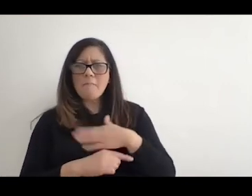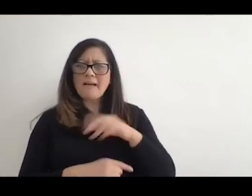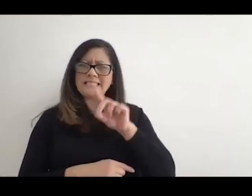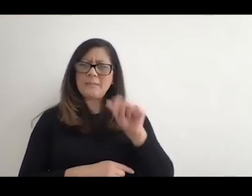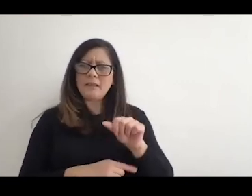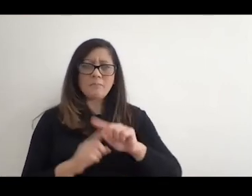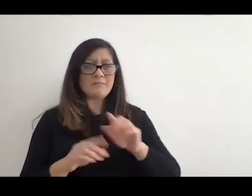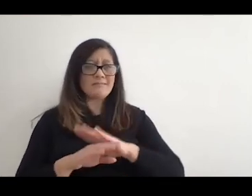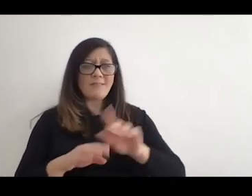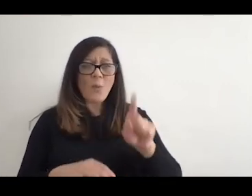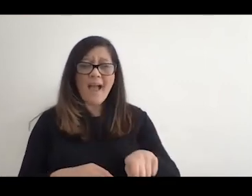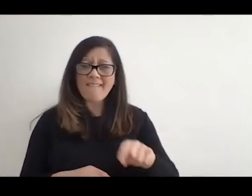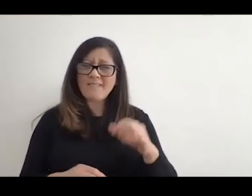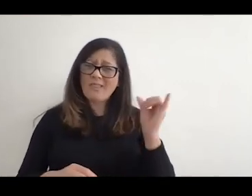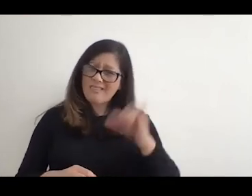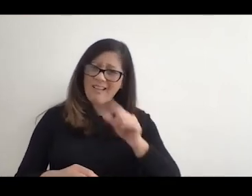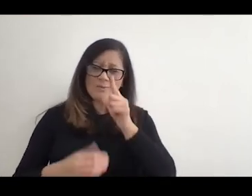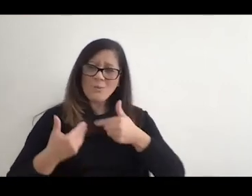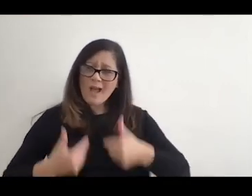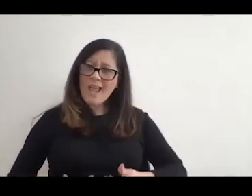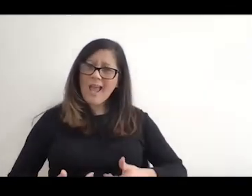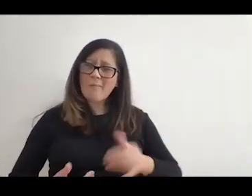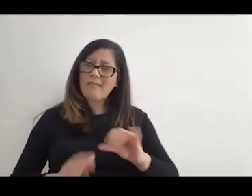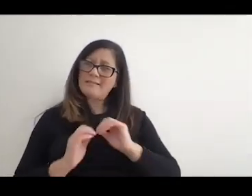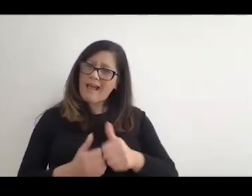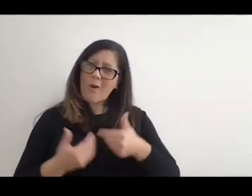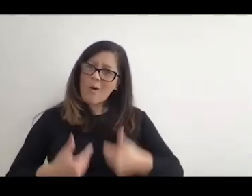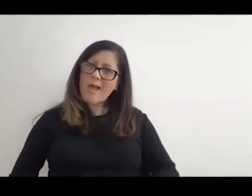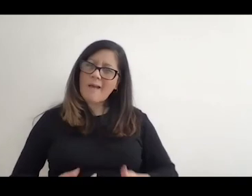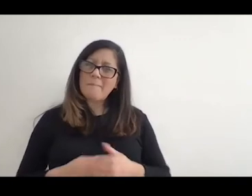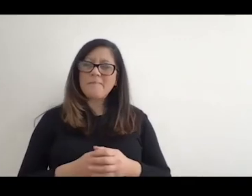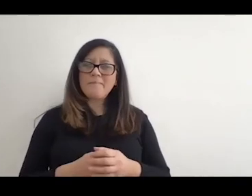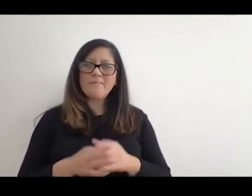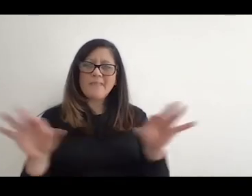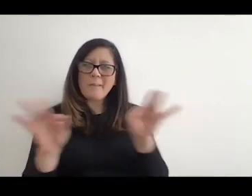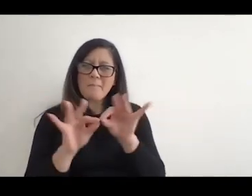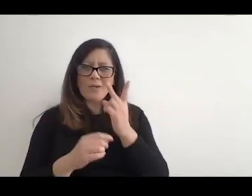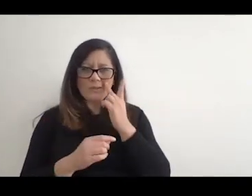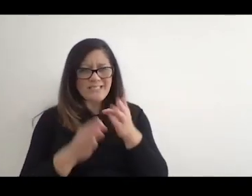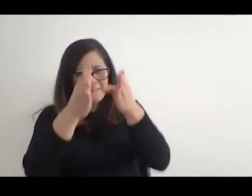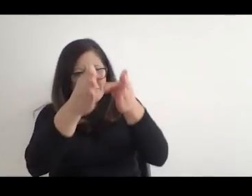it's just who I am and how I am, and so I think it's important to see the human.